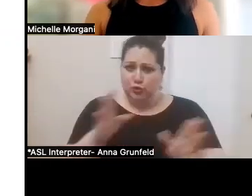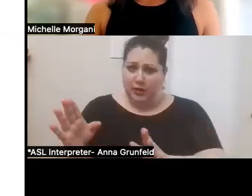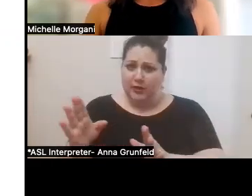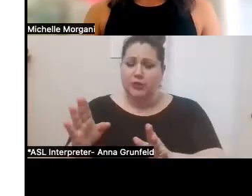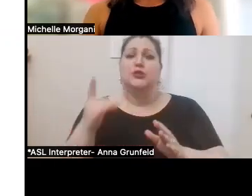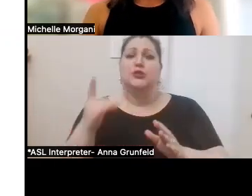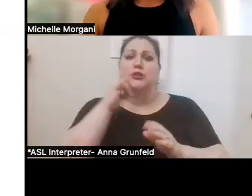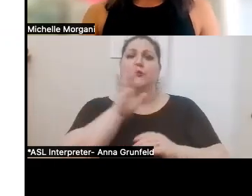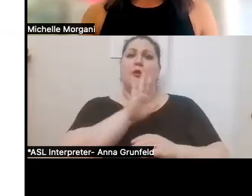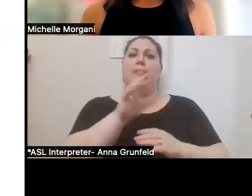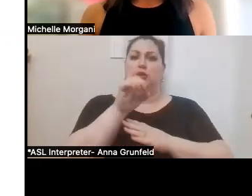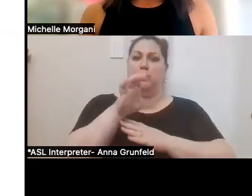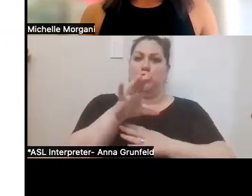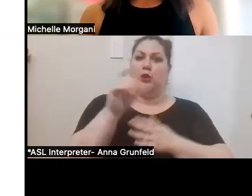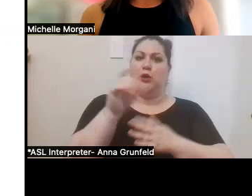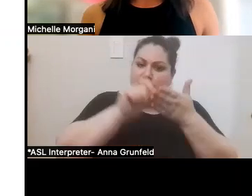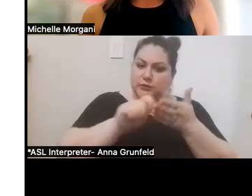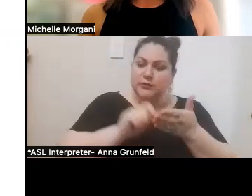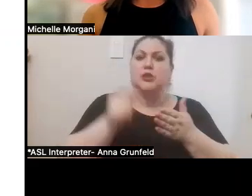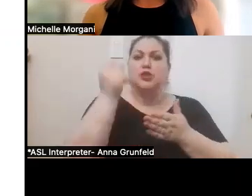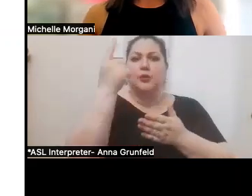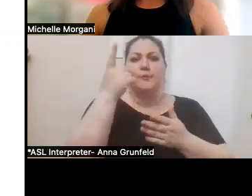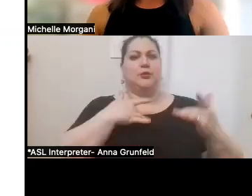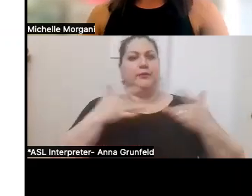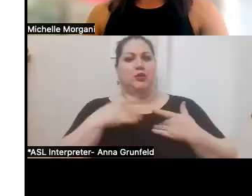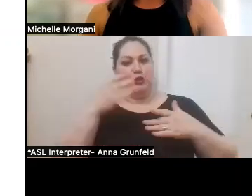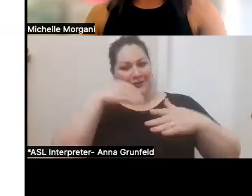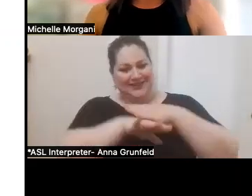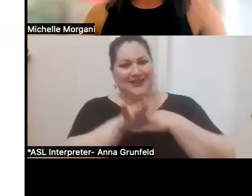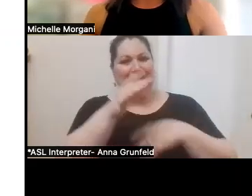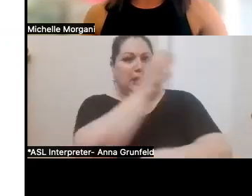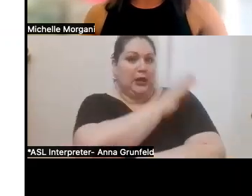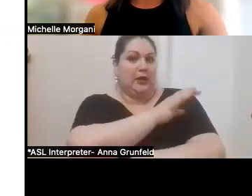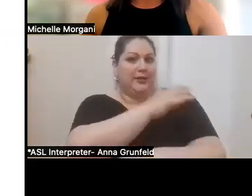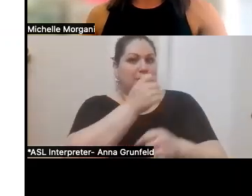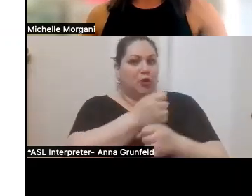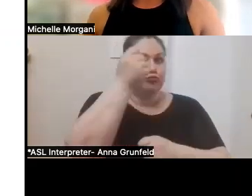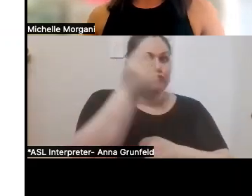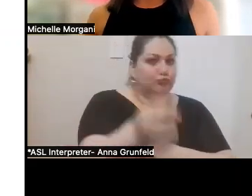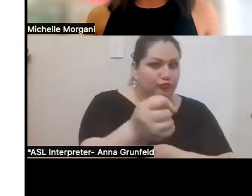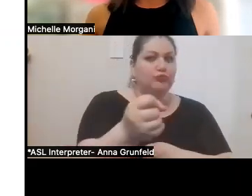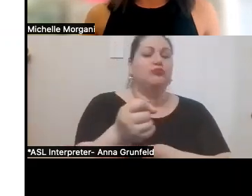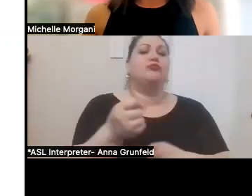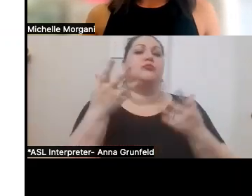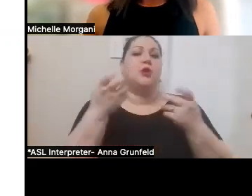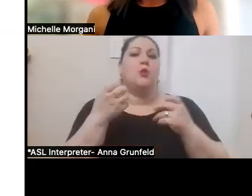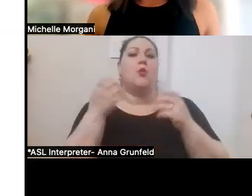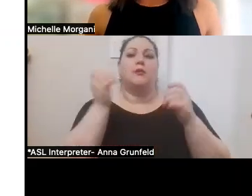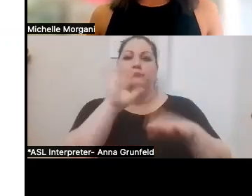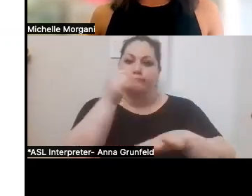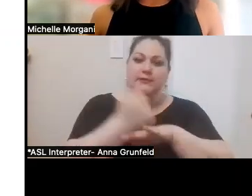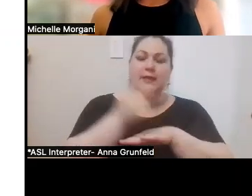And ensuring that they had everything they needed to be successful in this occupational therapy placement. Next slide, please.